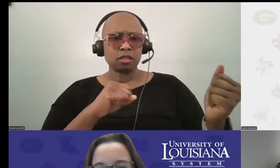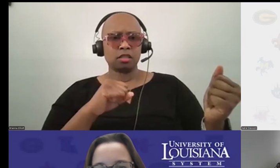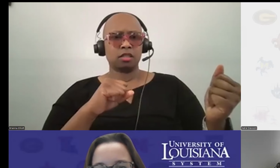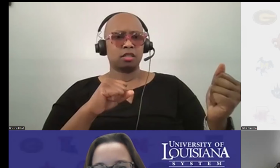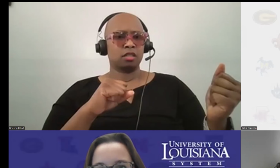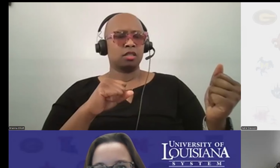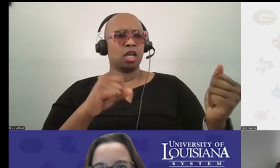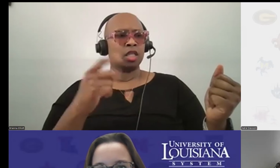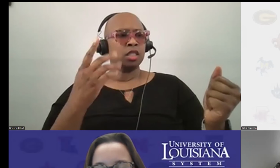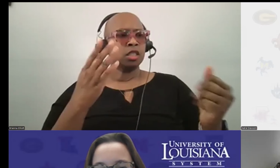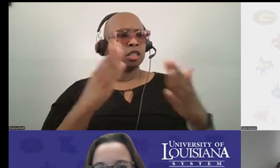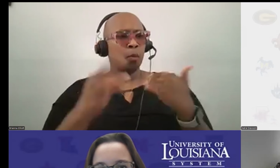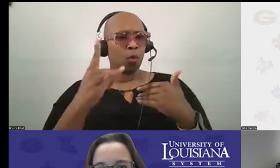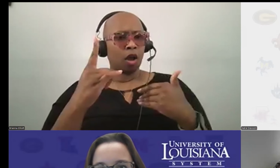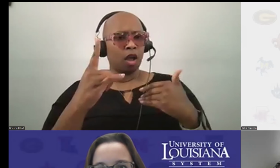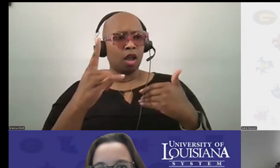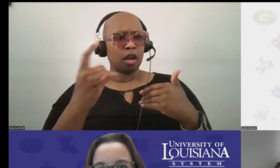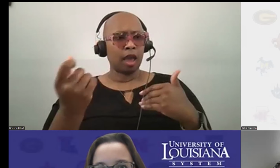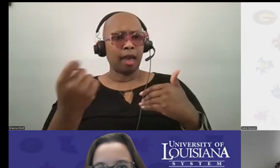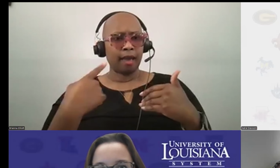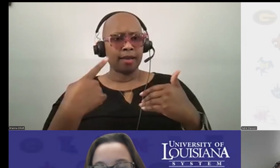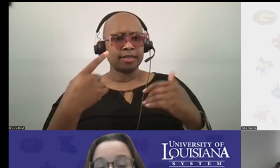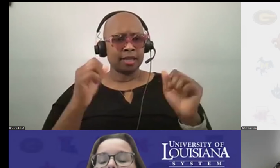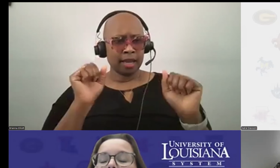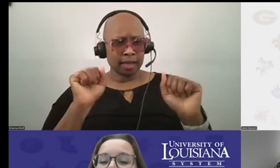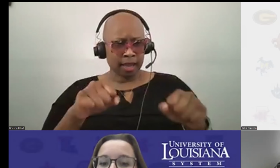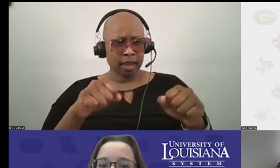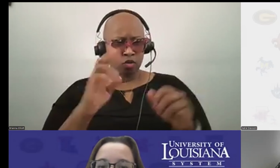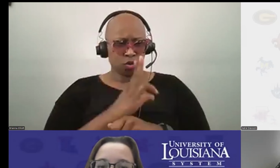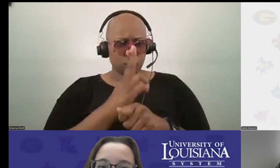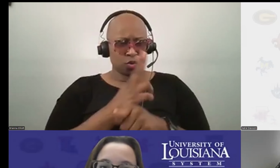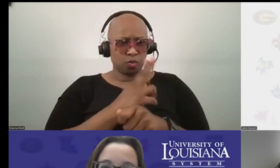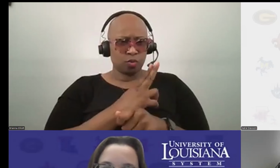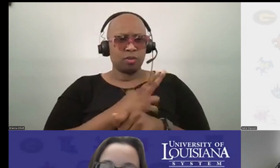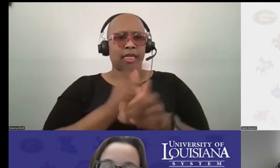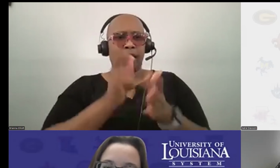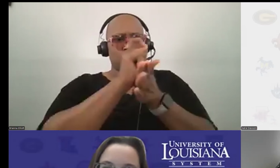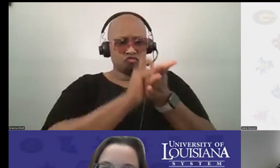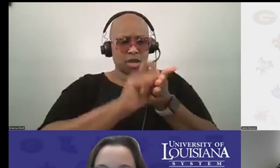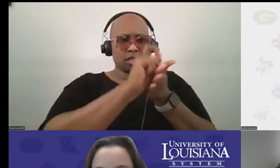ask if they can use handwritten work that they've been handwriting on like tablets and give that to